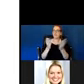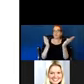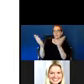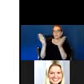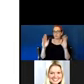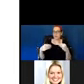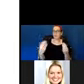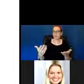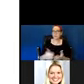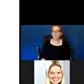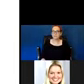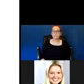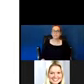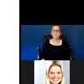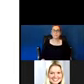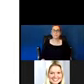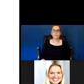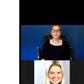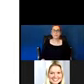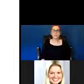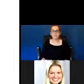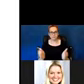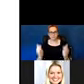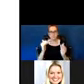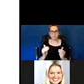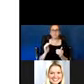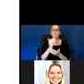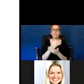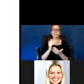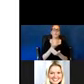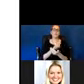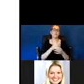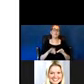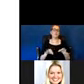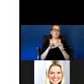So some of our core components. We really strongly believe that it's important